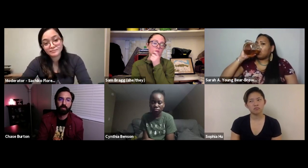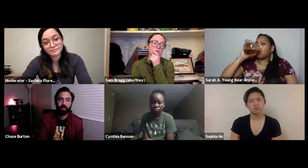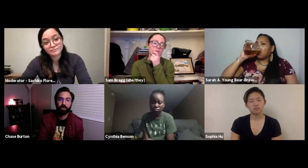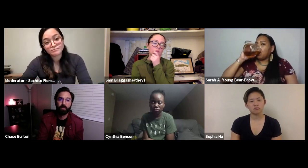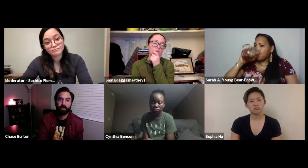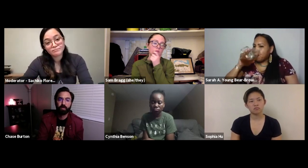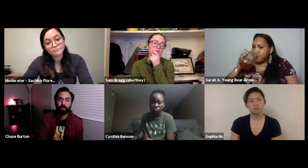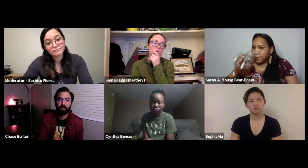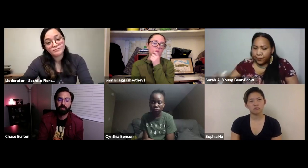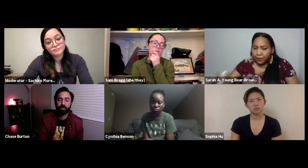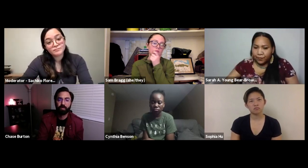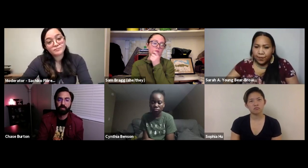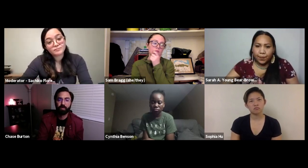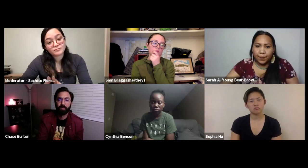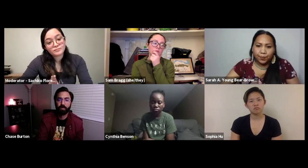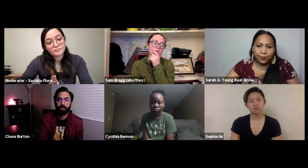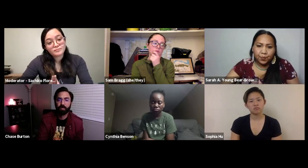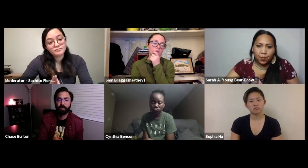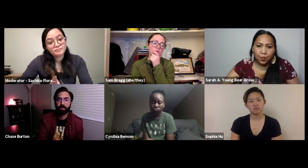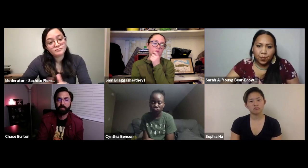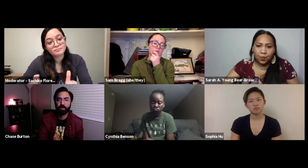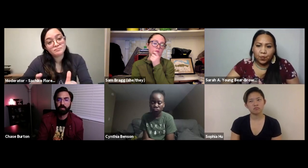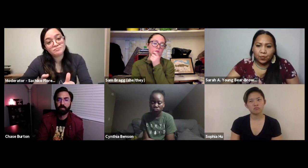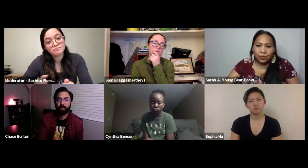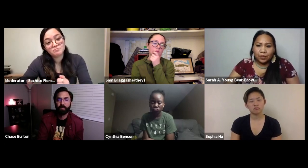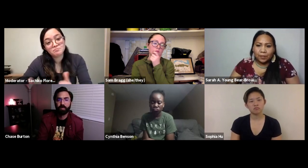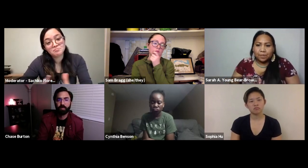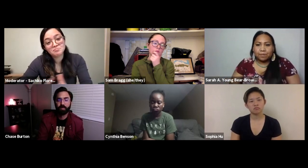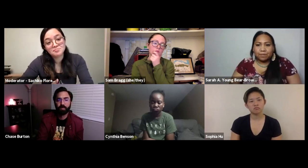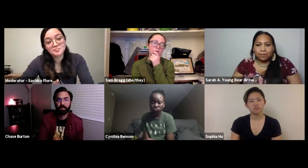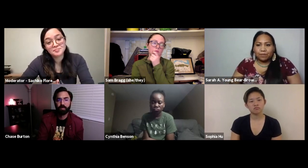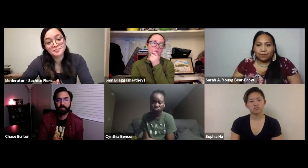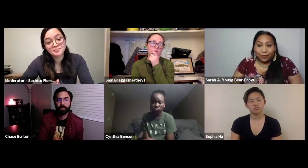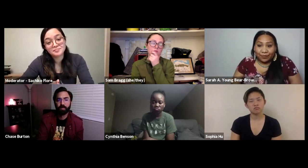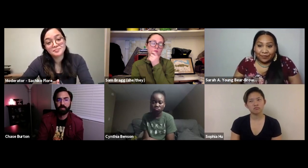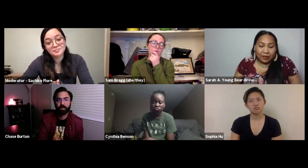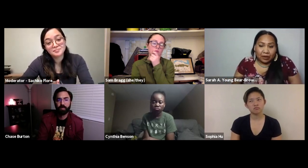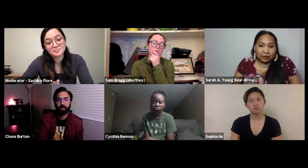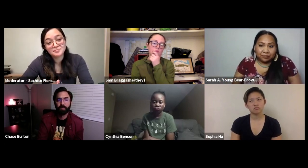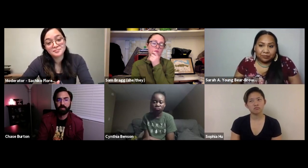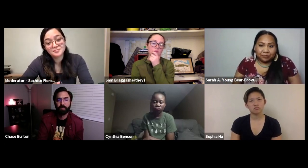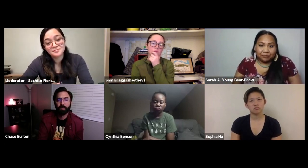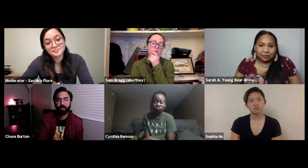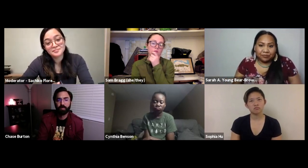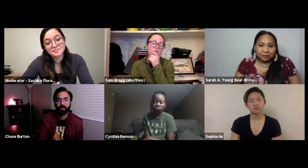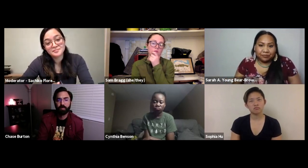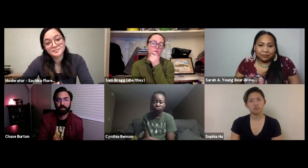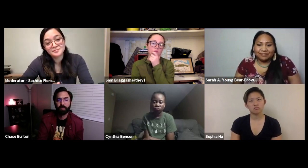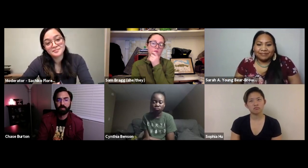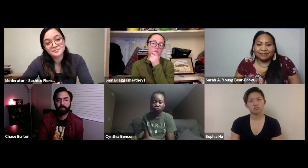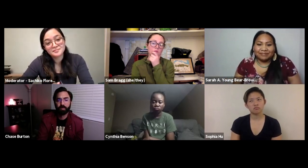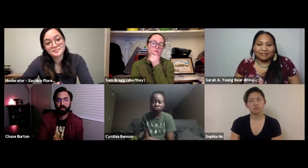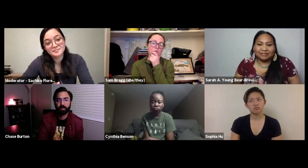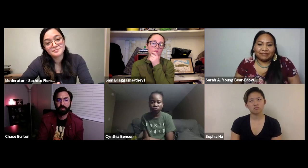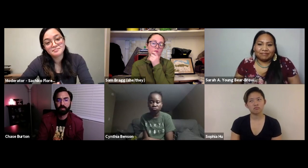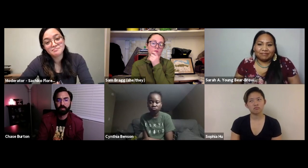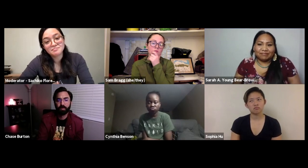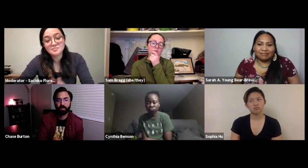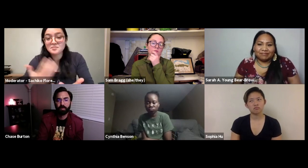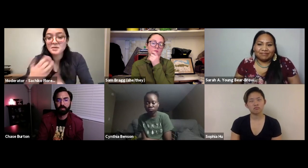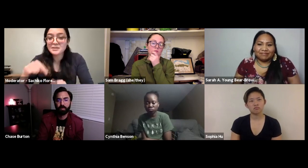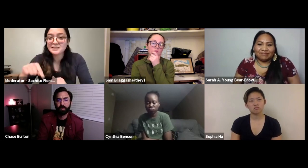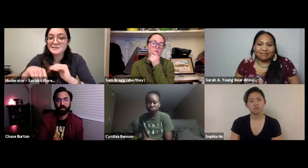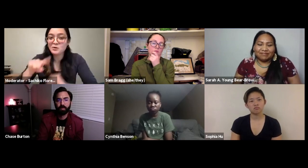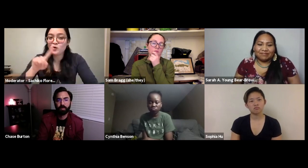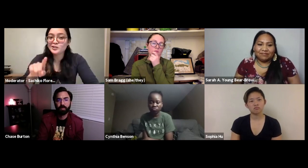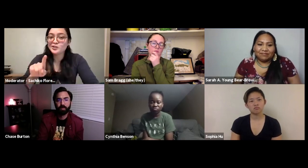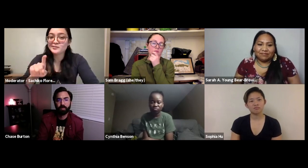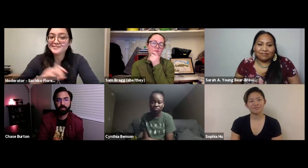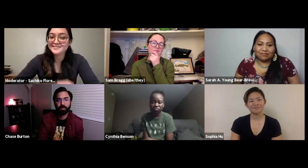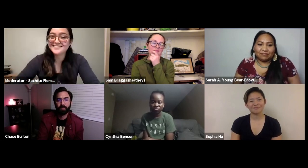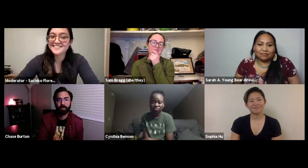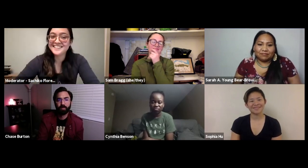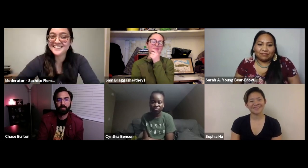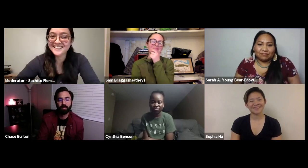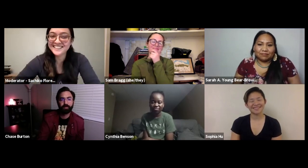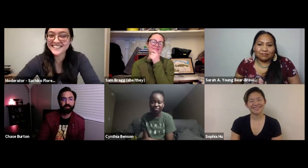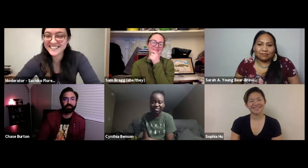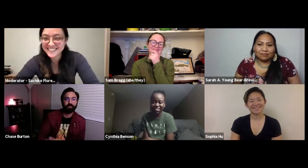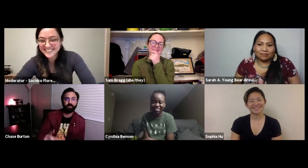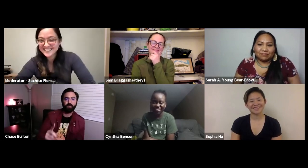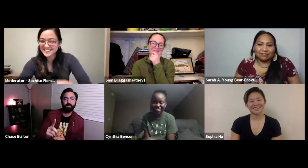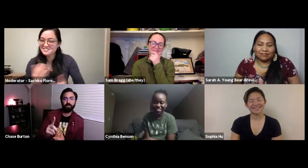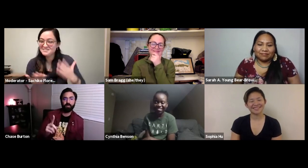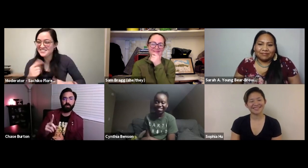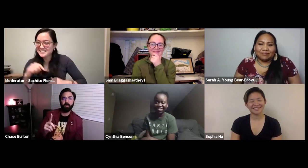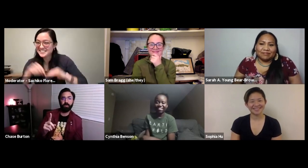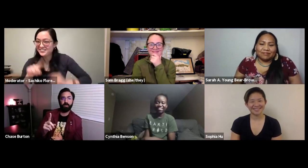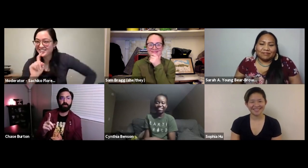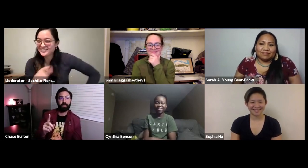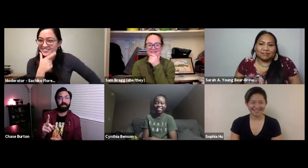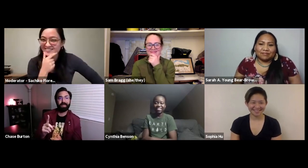our lands? Maybe it's a little bit of a too deep question